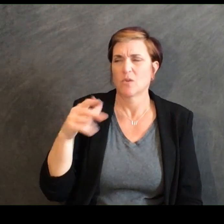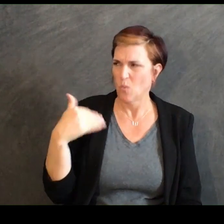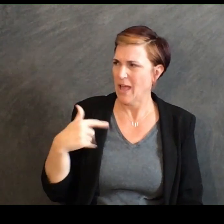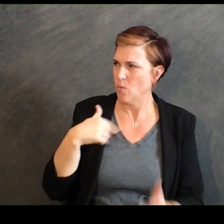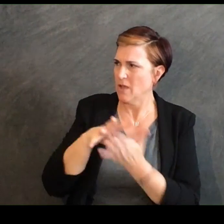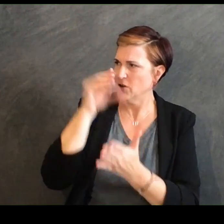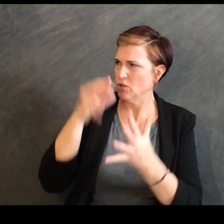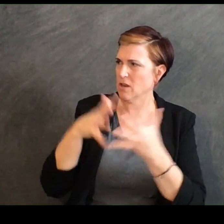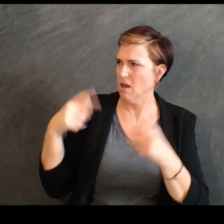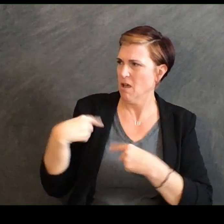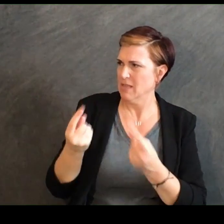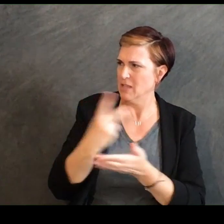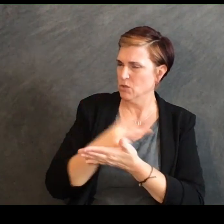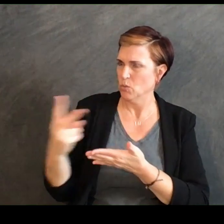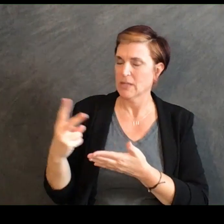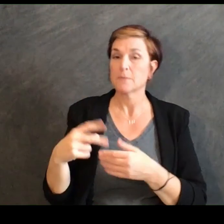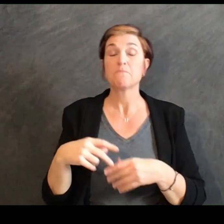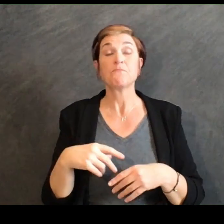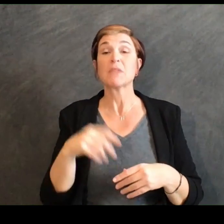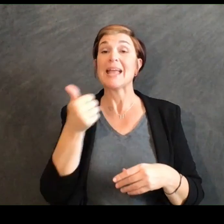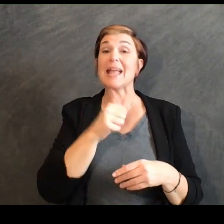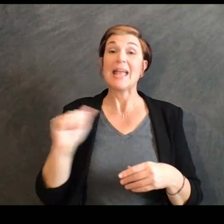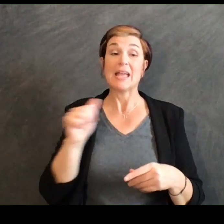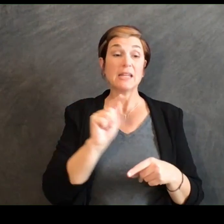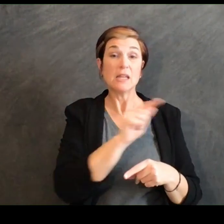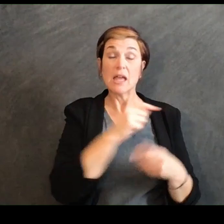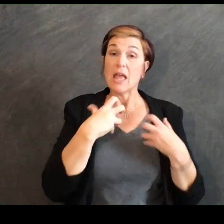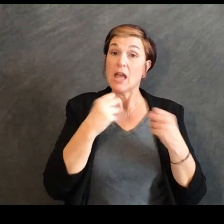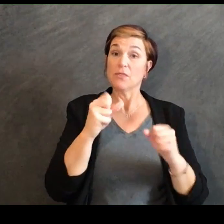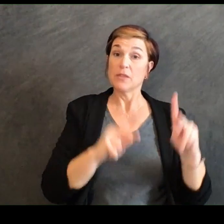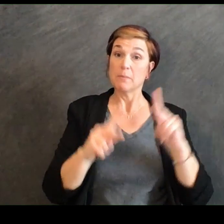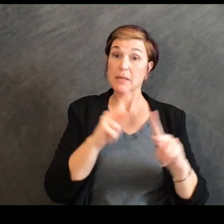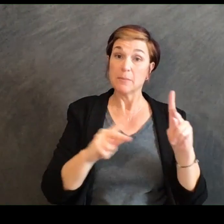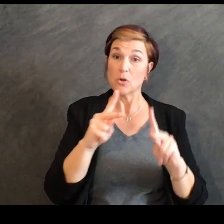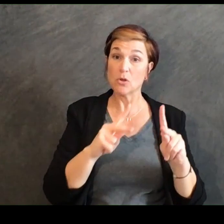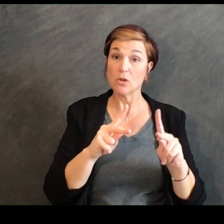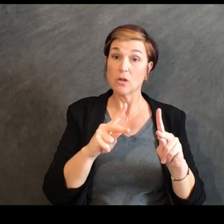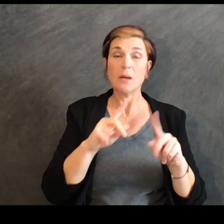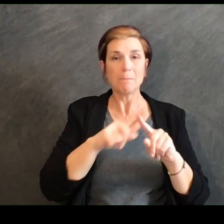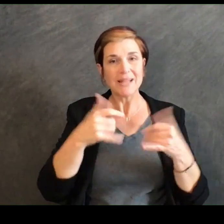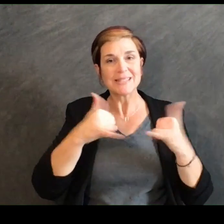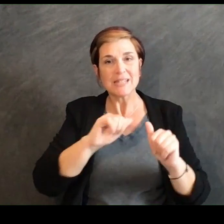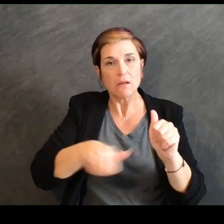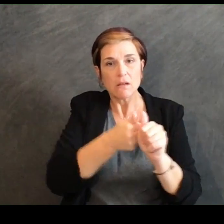anyone can be a carrier for the virus and risk transmission to older Americans